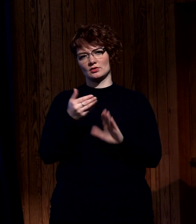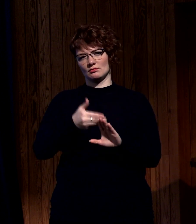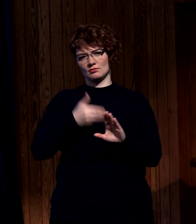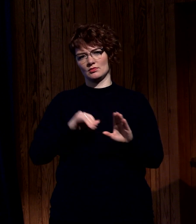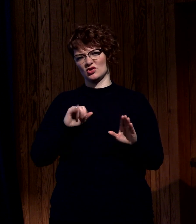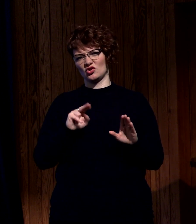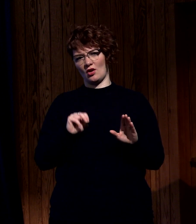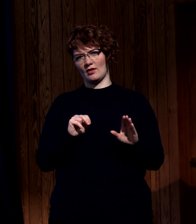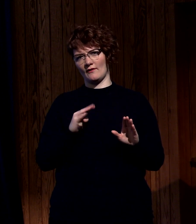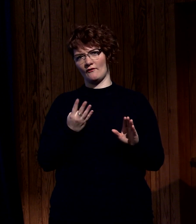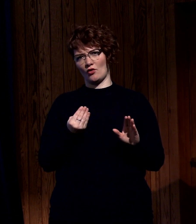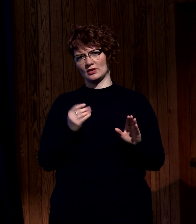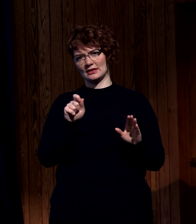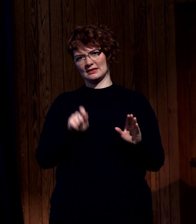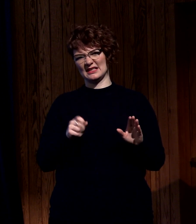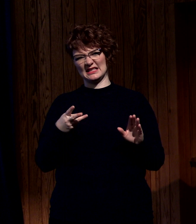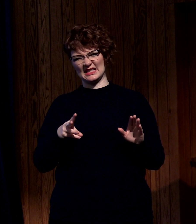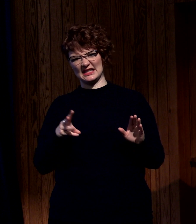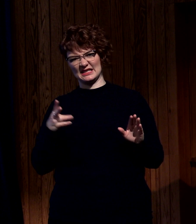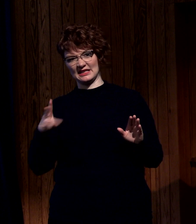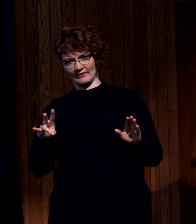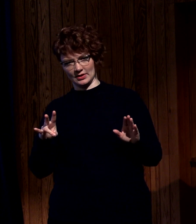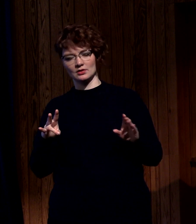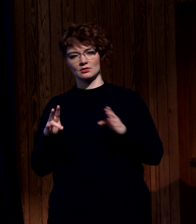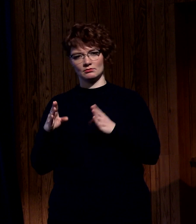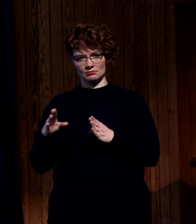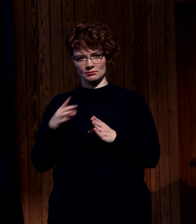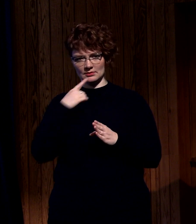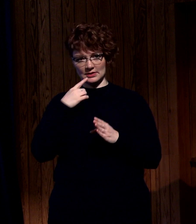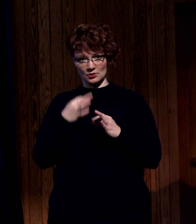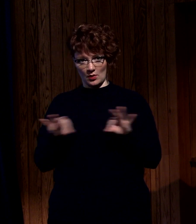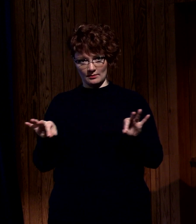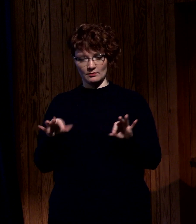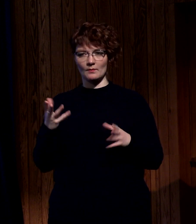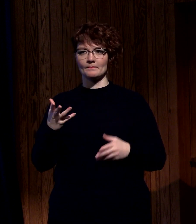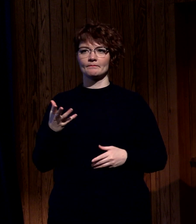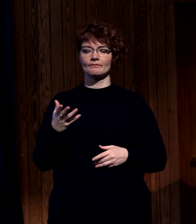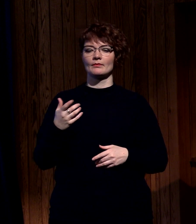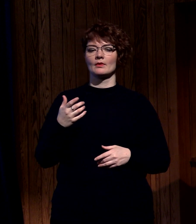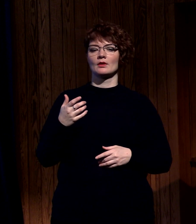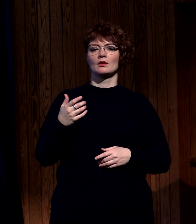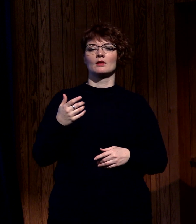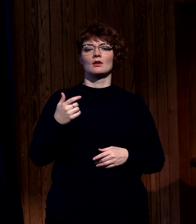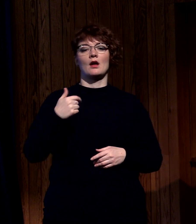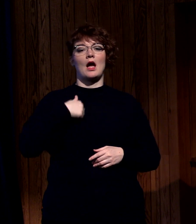14:16, through 17, it says this, And I will ask the Father, and